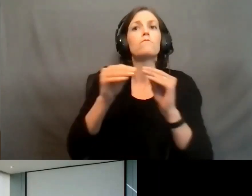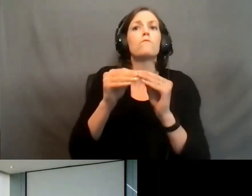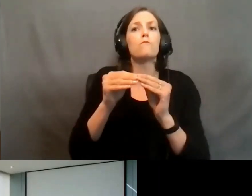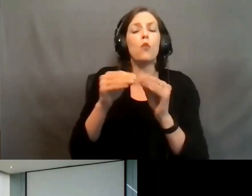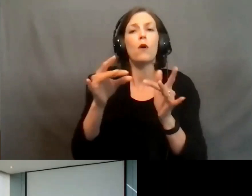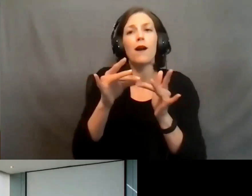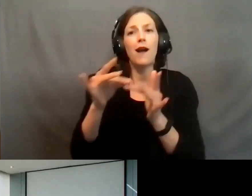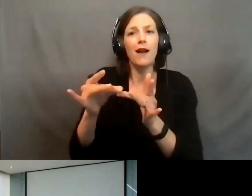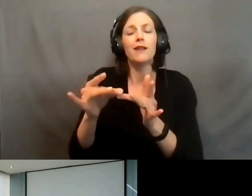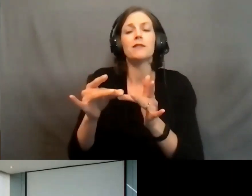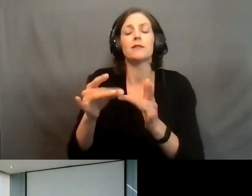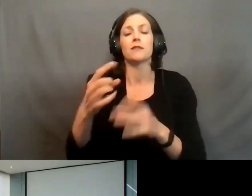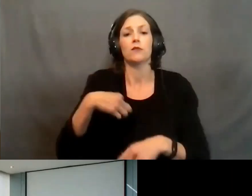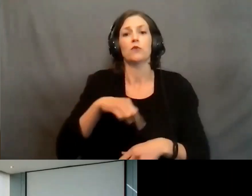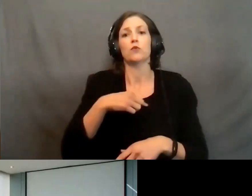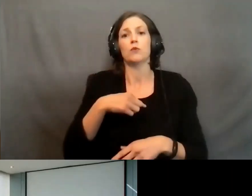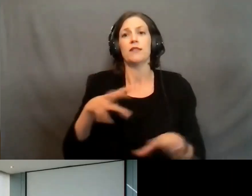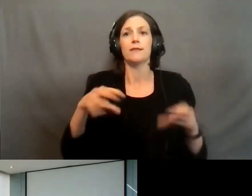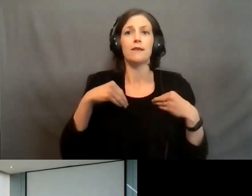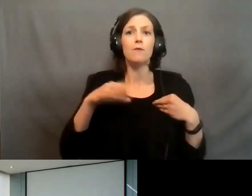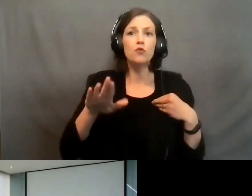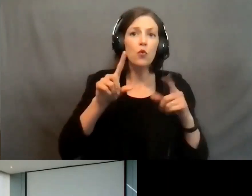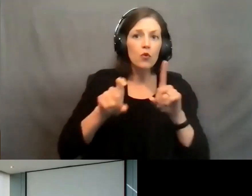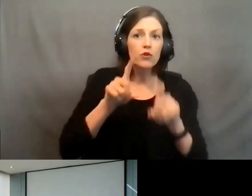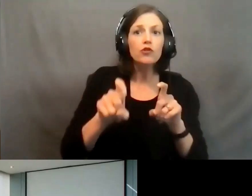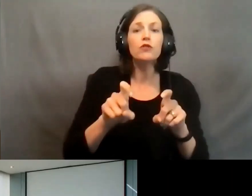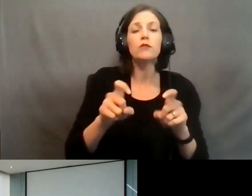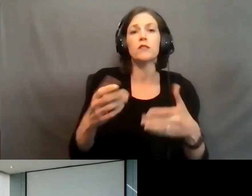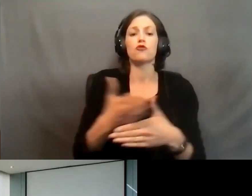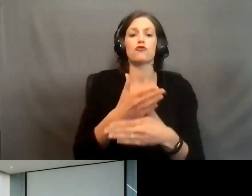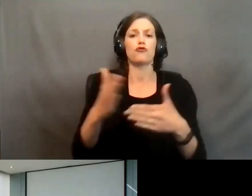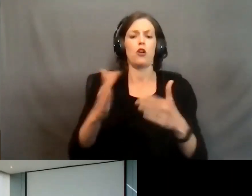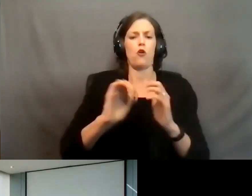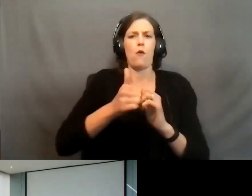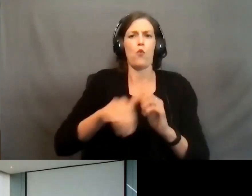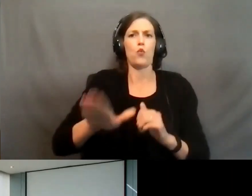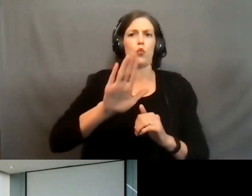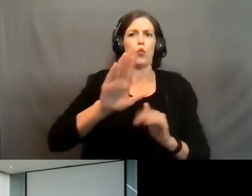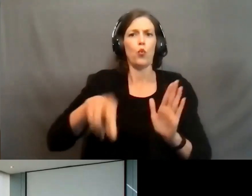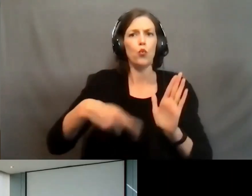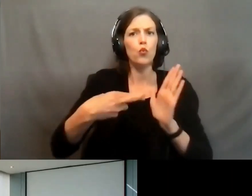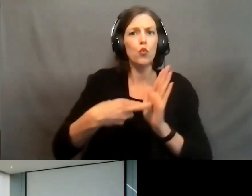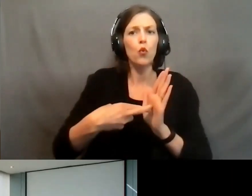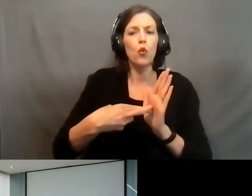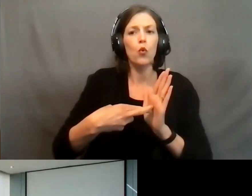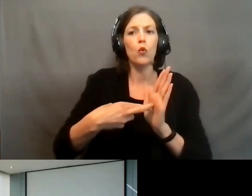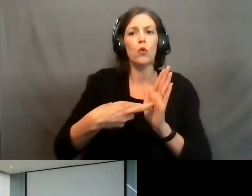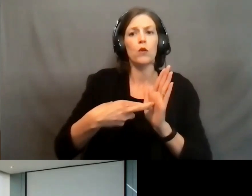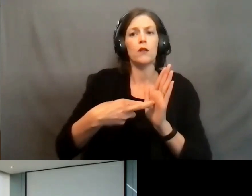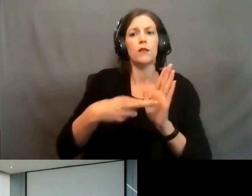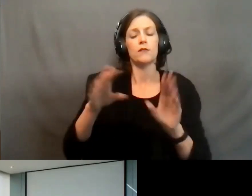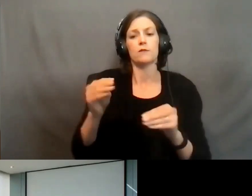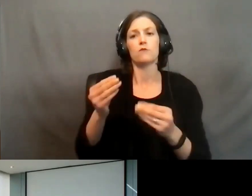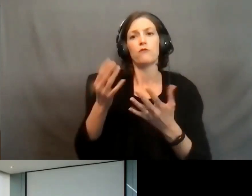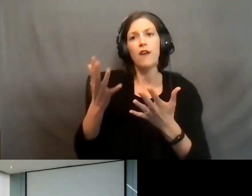12:16:29 and share with you how what your role 12:16:36 is being provided for and maximizing